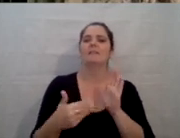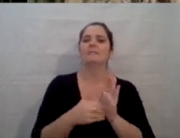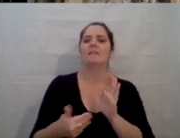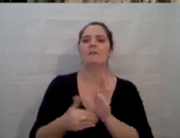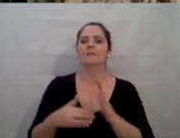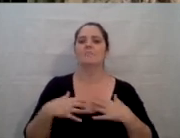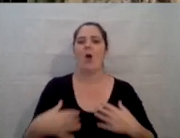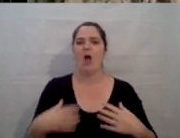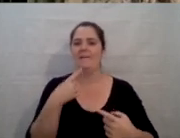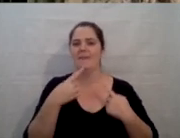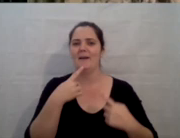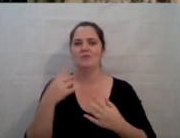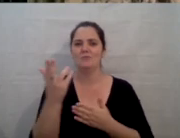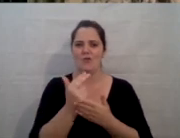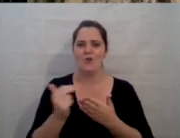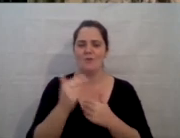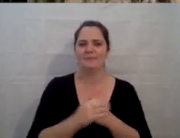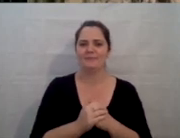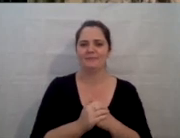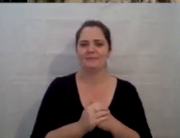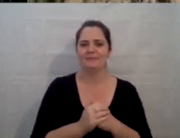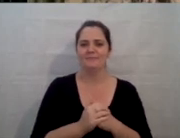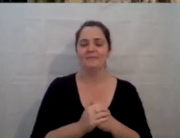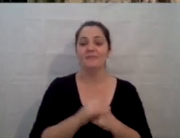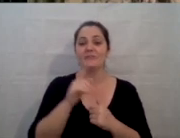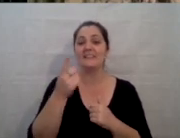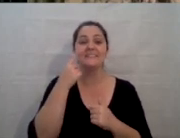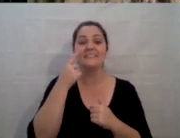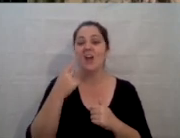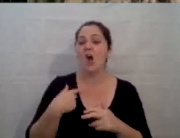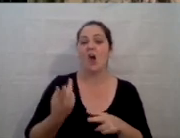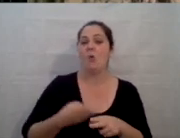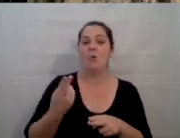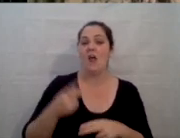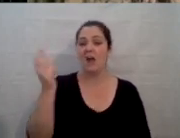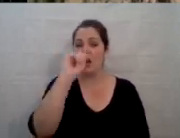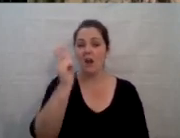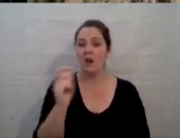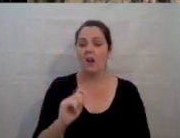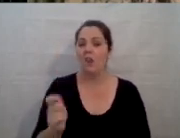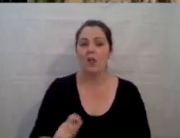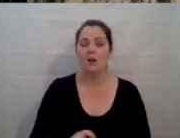You can see I'm working very very quickly, very loosely, I'm not worried about detail at all